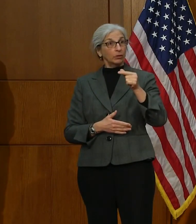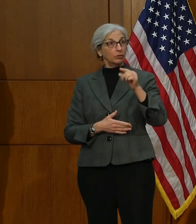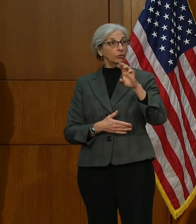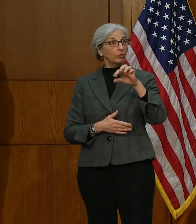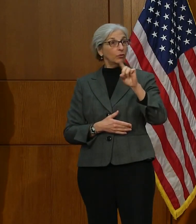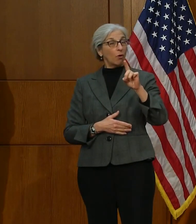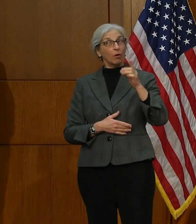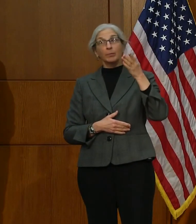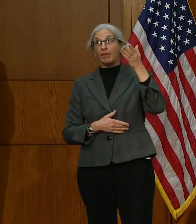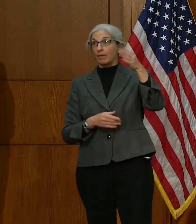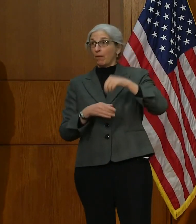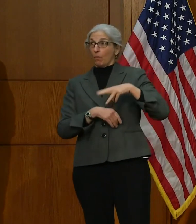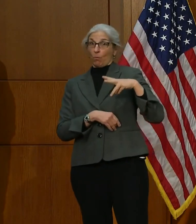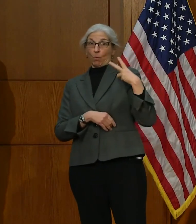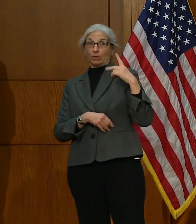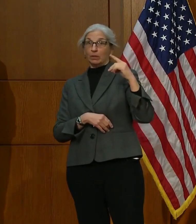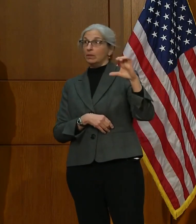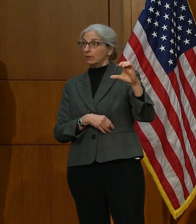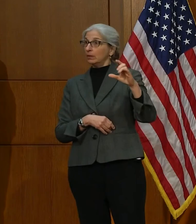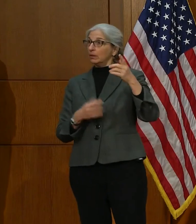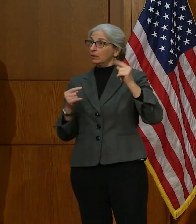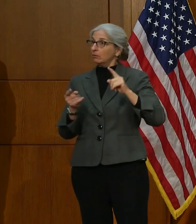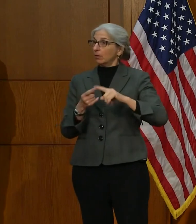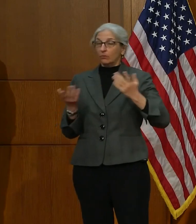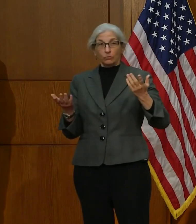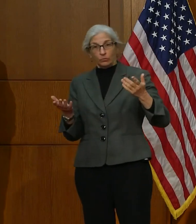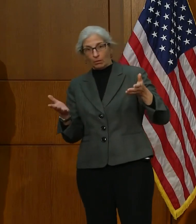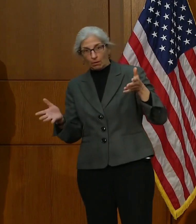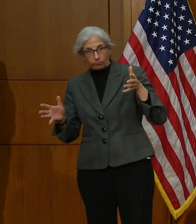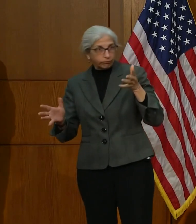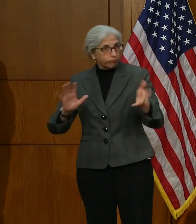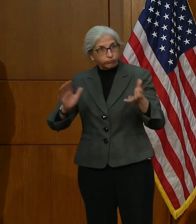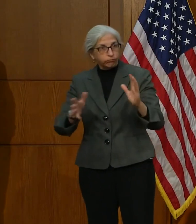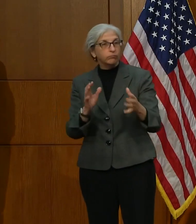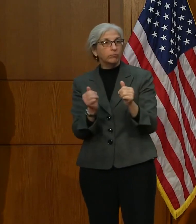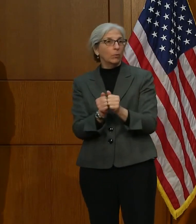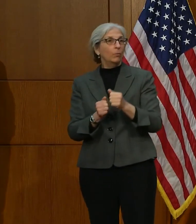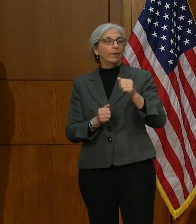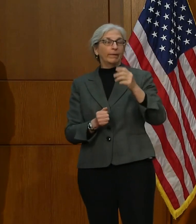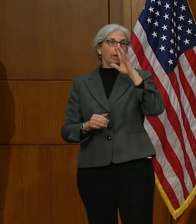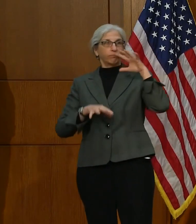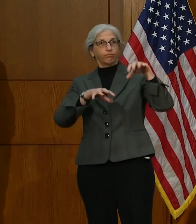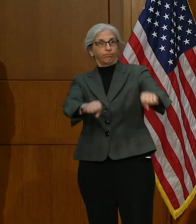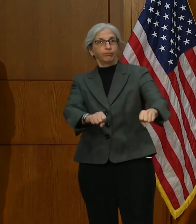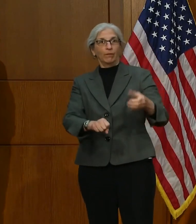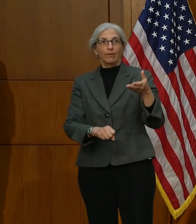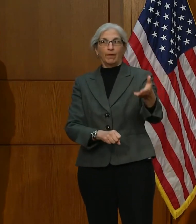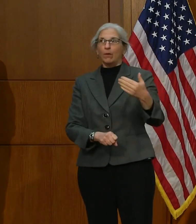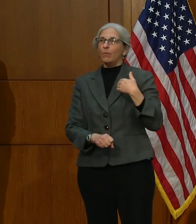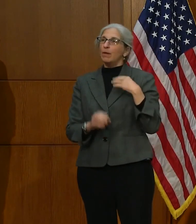ZX. YOU KNOW OUR NATIONAL GUARDSMEN HAD BEEN UP IN WASHINGTON DEALING WITH THE